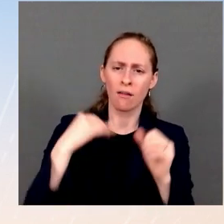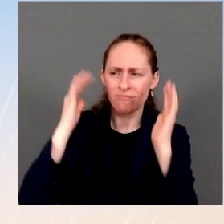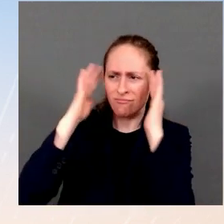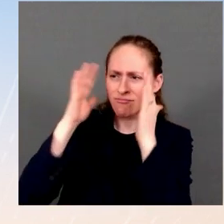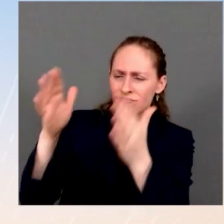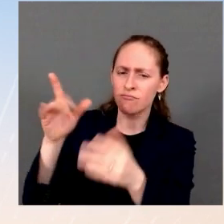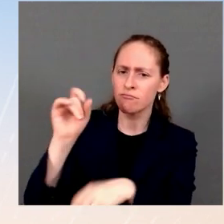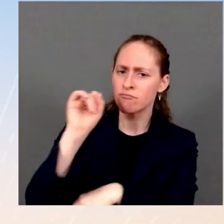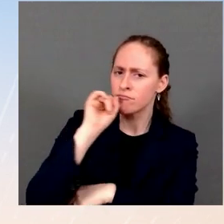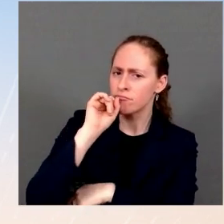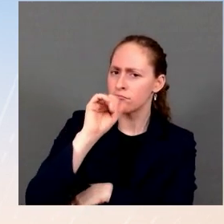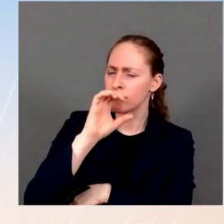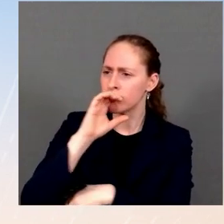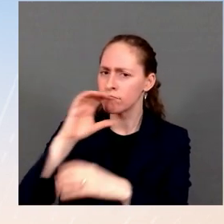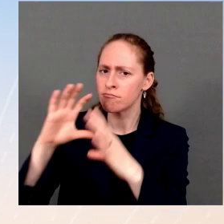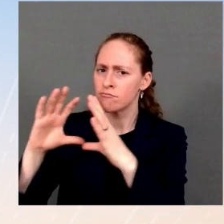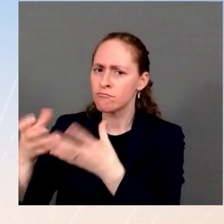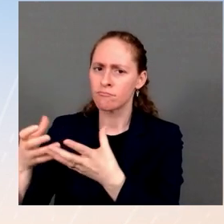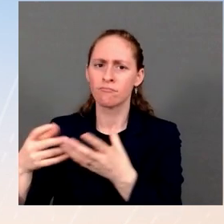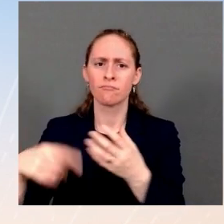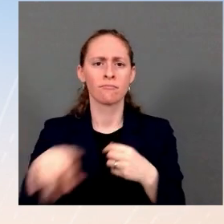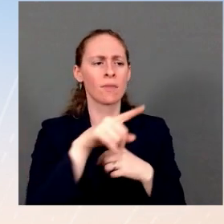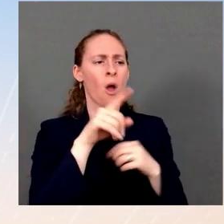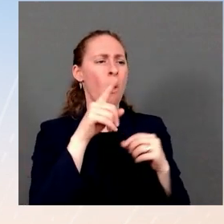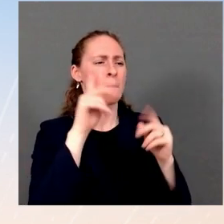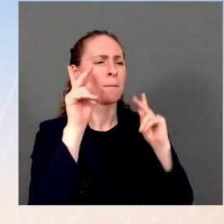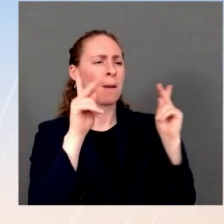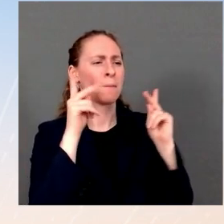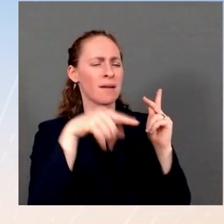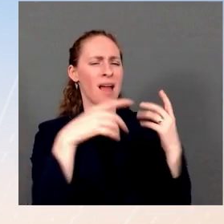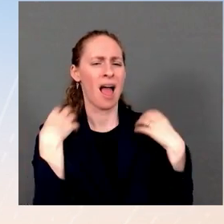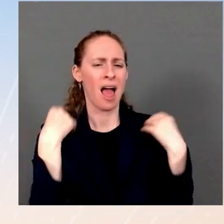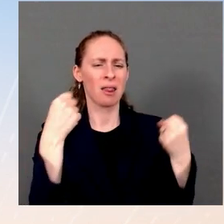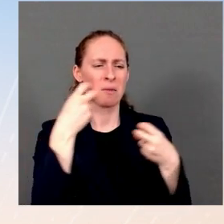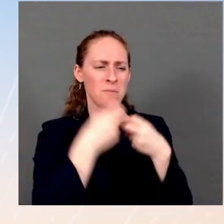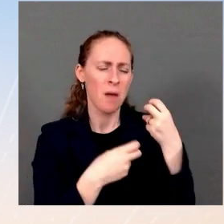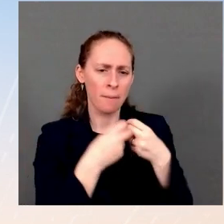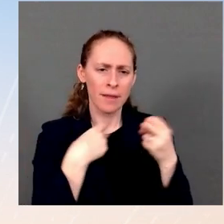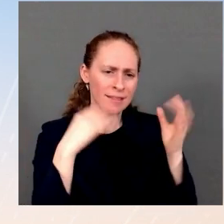As I said, that is the North Star for us. We listen to health -- health officials.